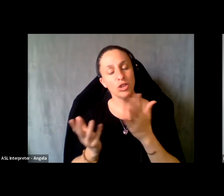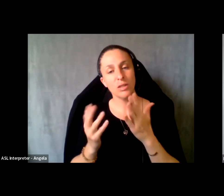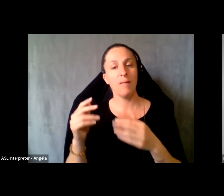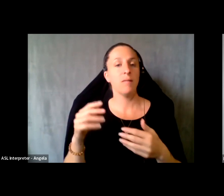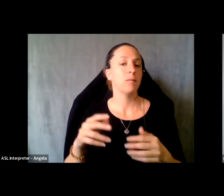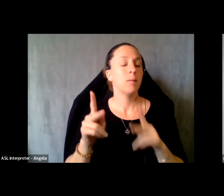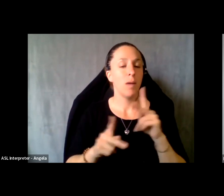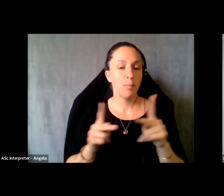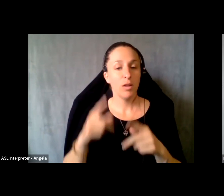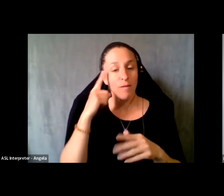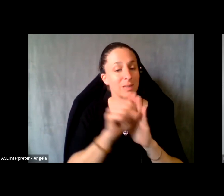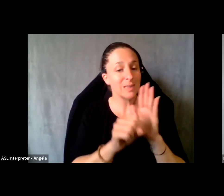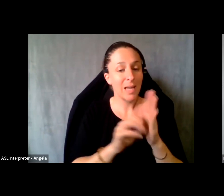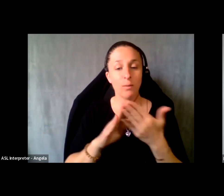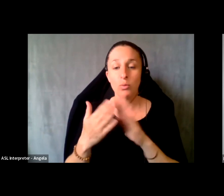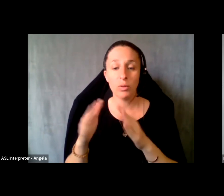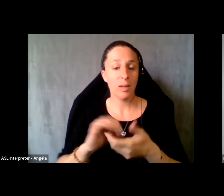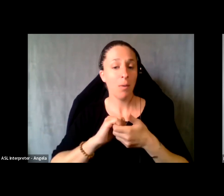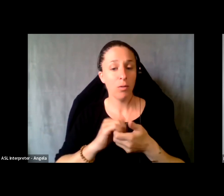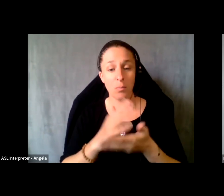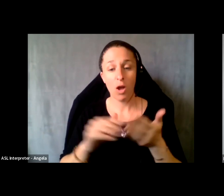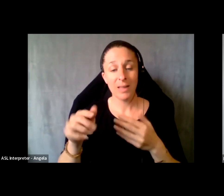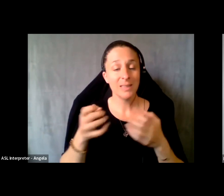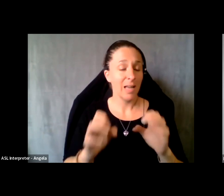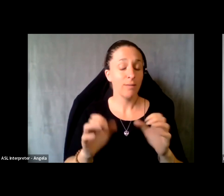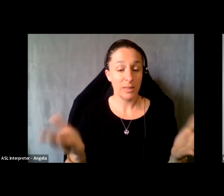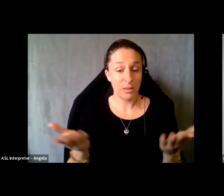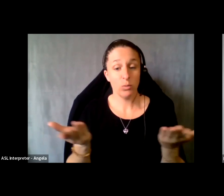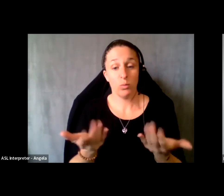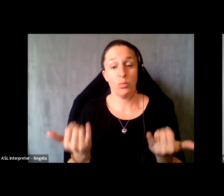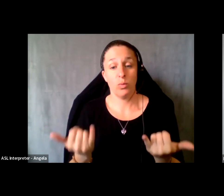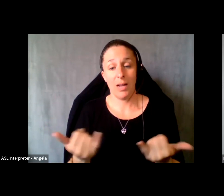and community partners who are part of this effort who are here today: thank you for being